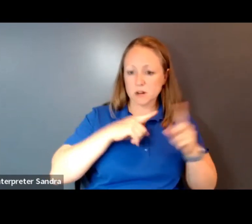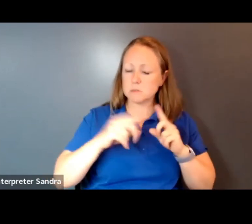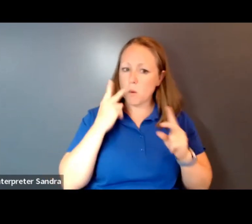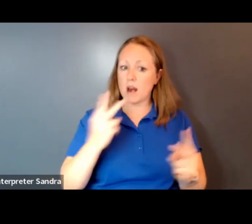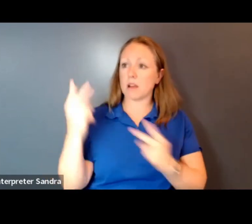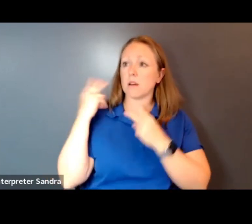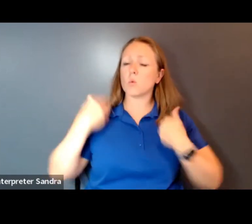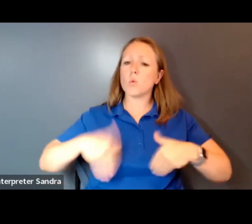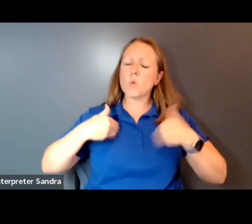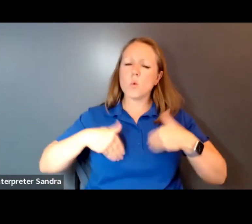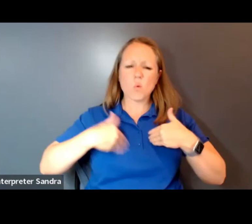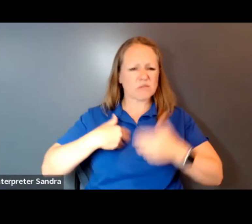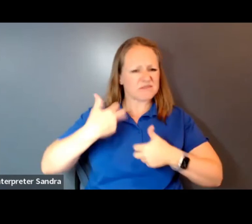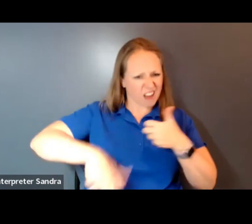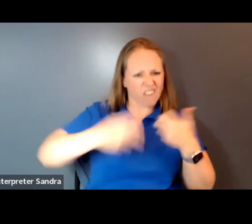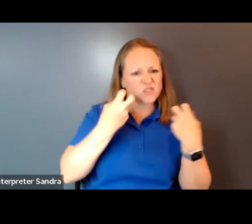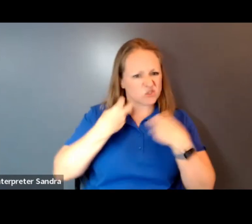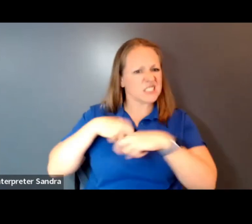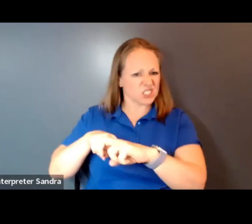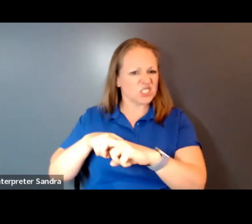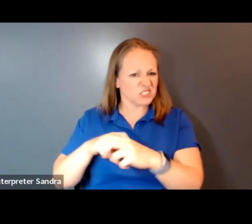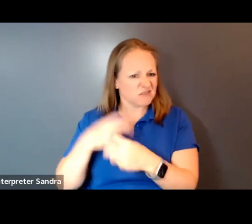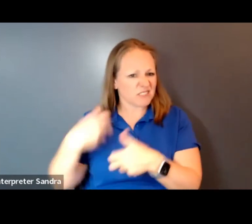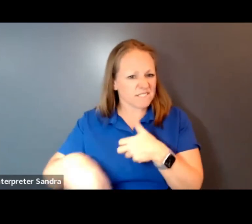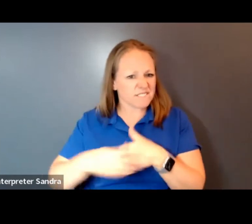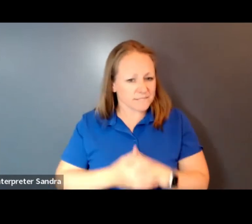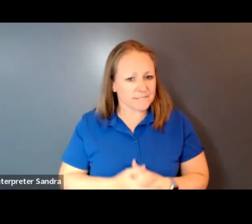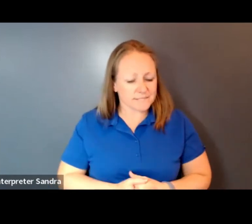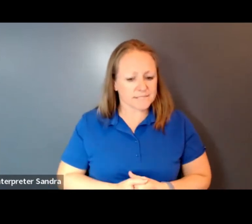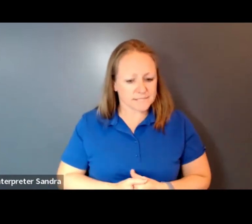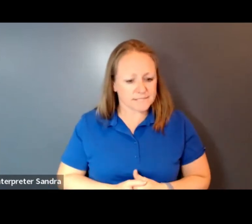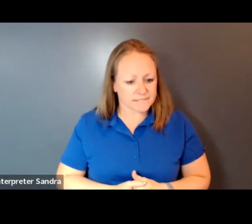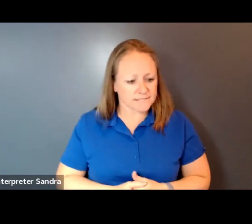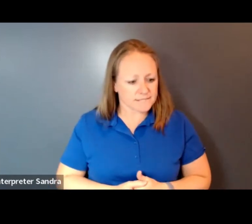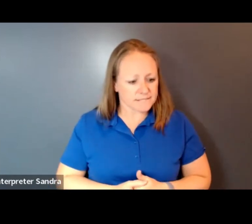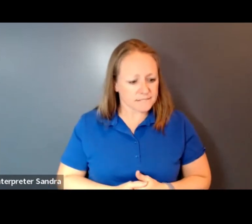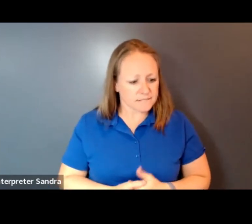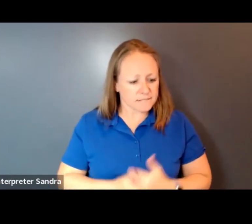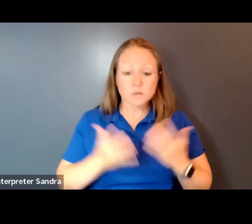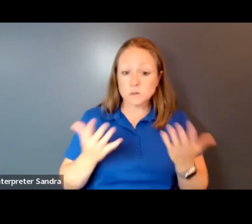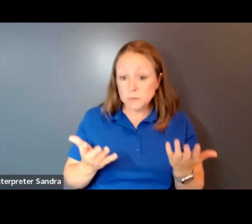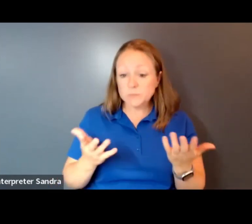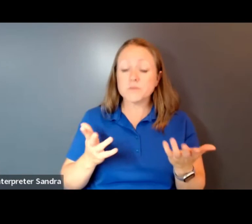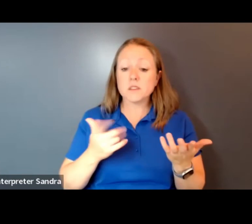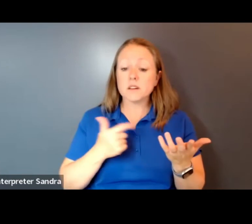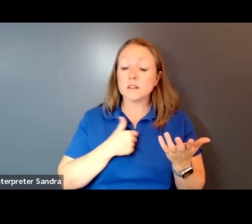transition. Yeah. And so actually, I went to Partners in